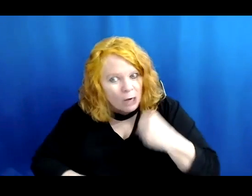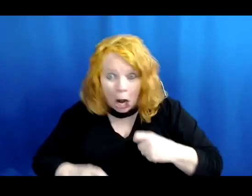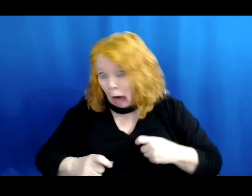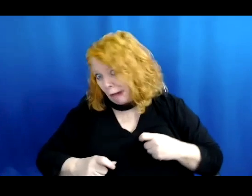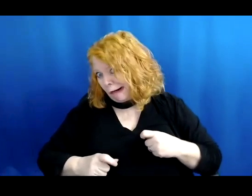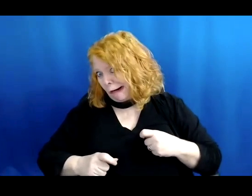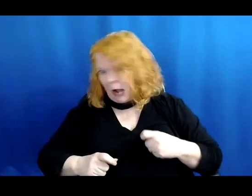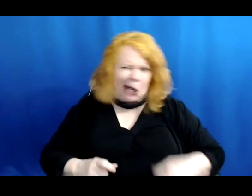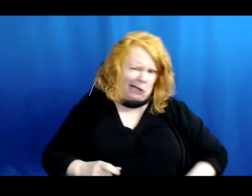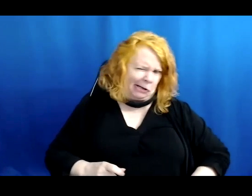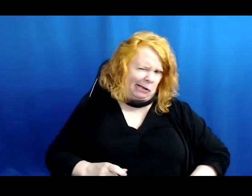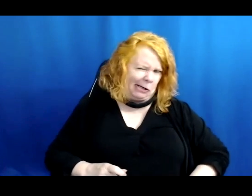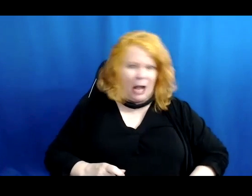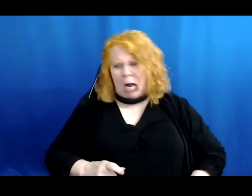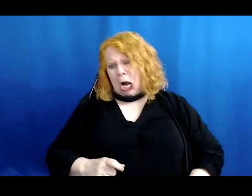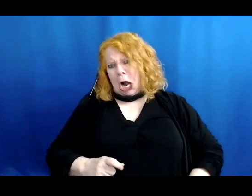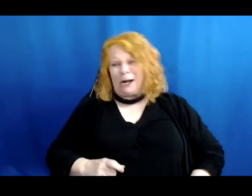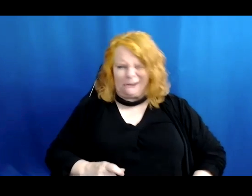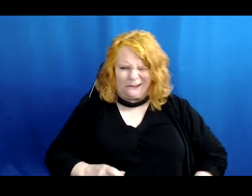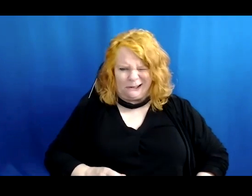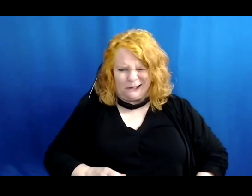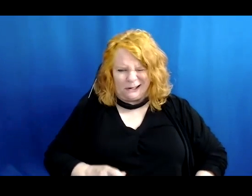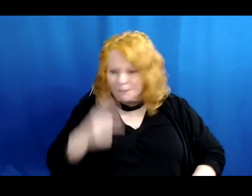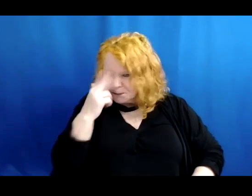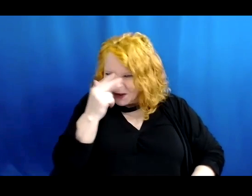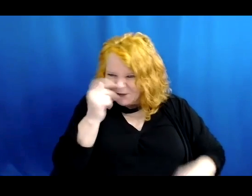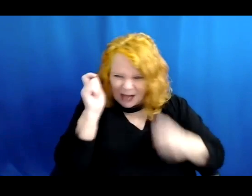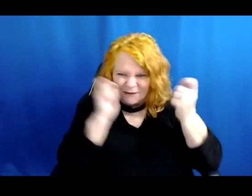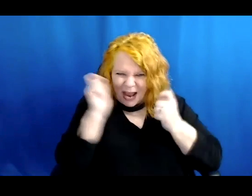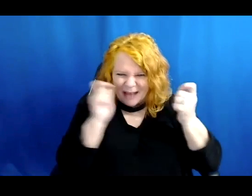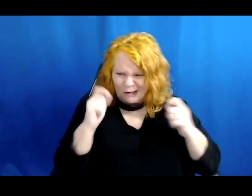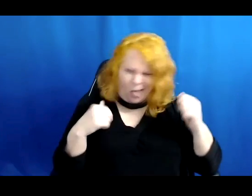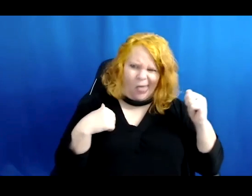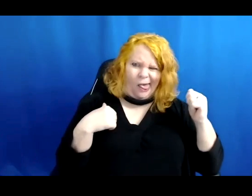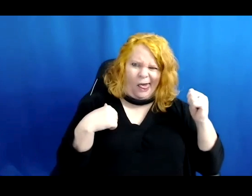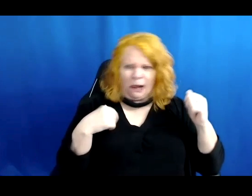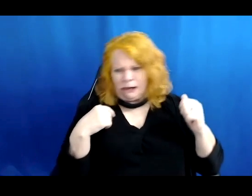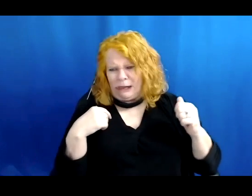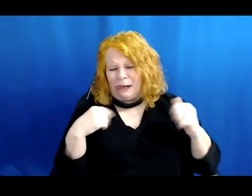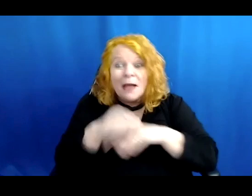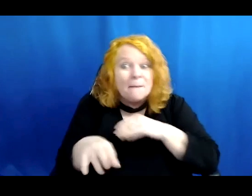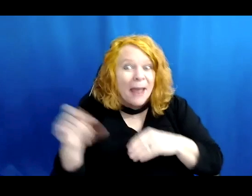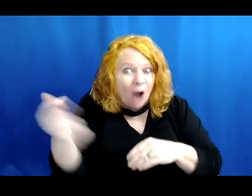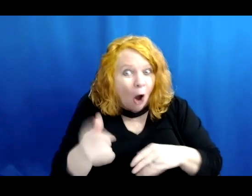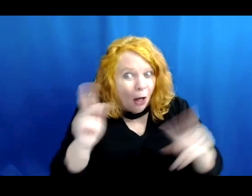Making funny faces. Make them laugh.